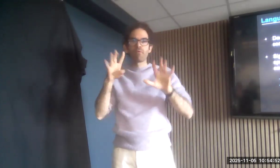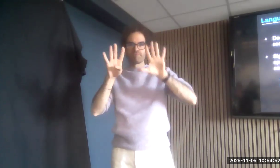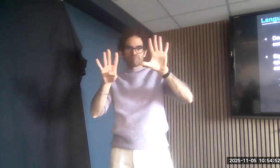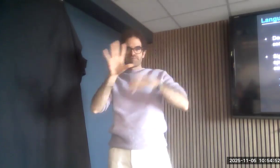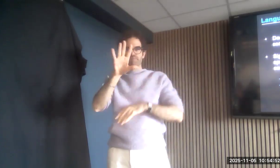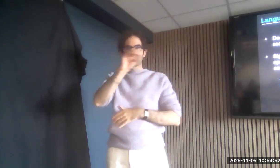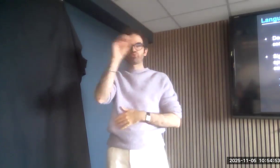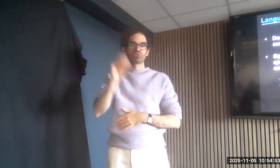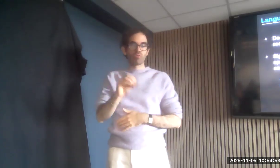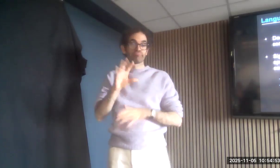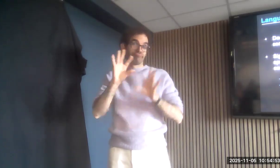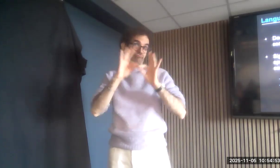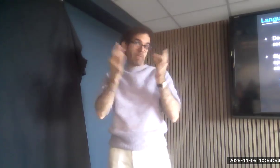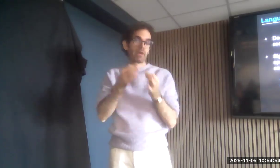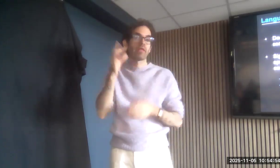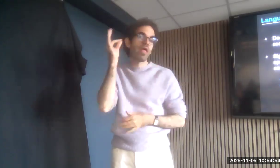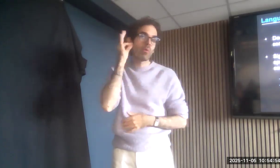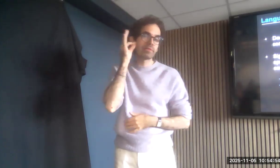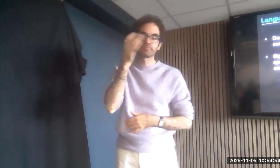We also have to think about